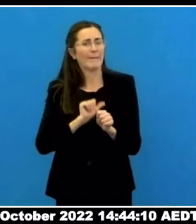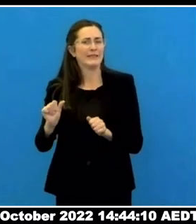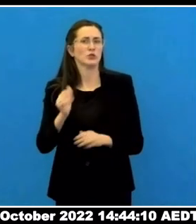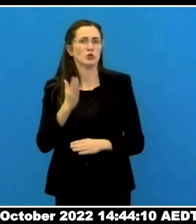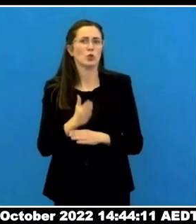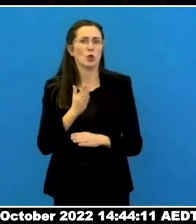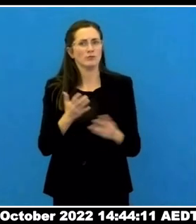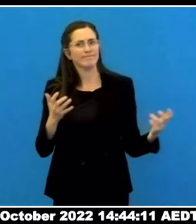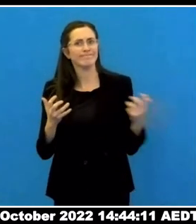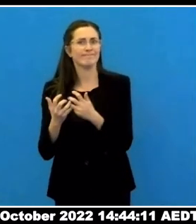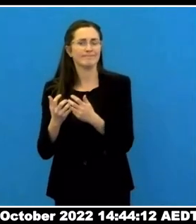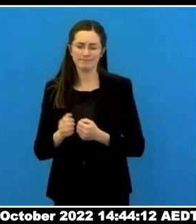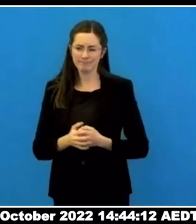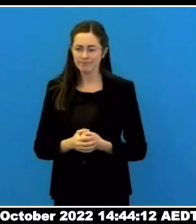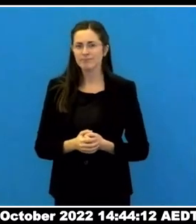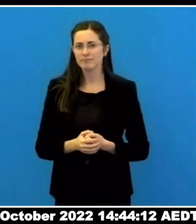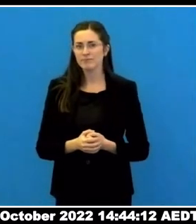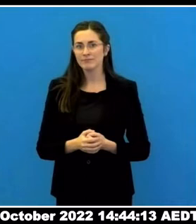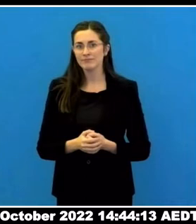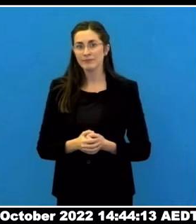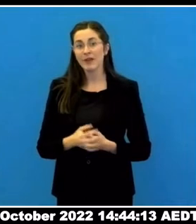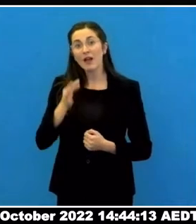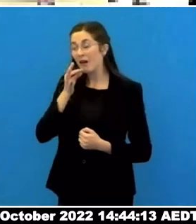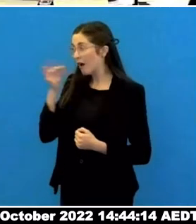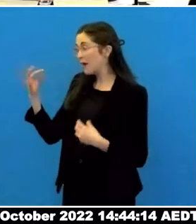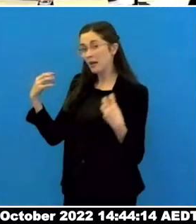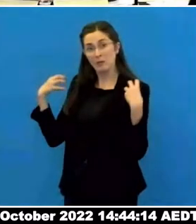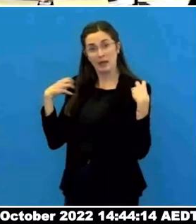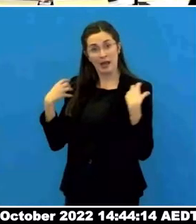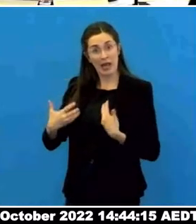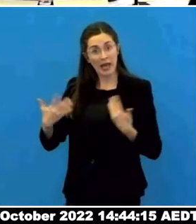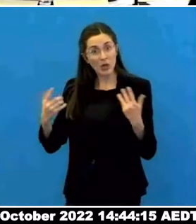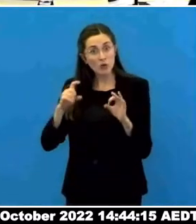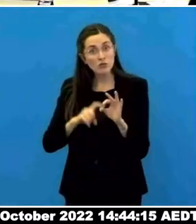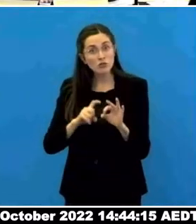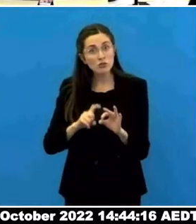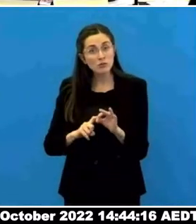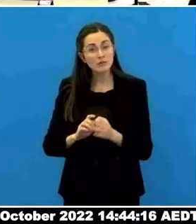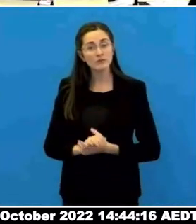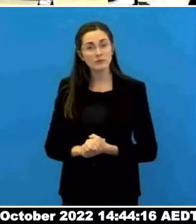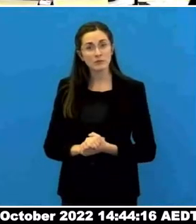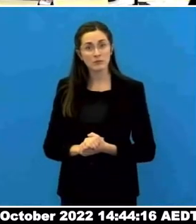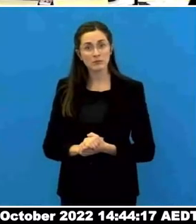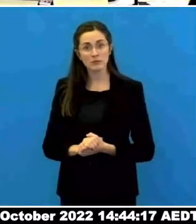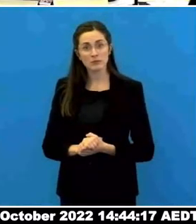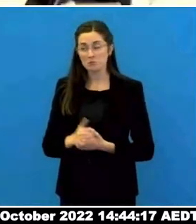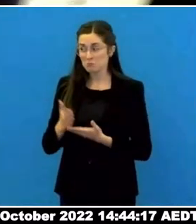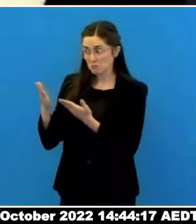Thank you. I will check if the Commissioners have got any questions that they want to ask you. Yes, Commissioner McEwin?